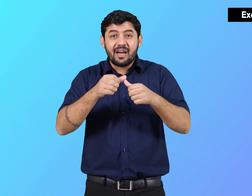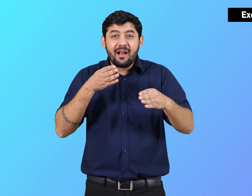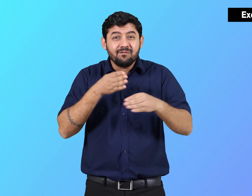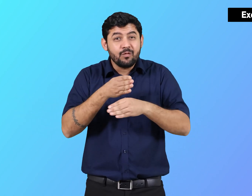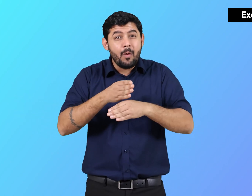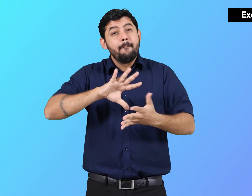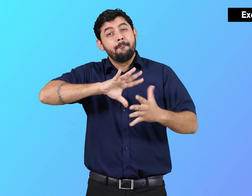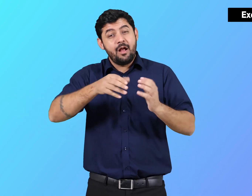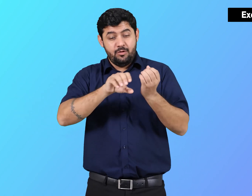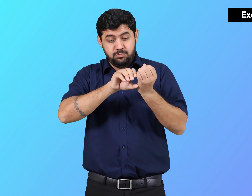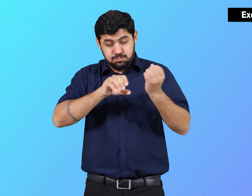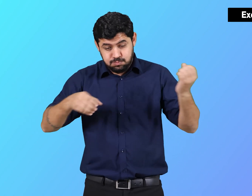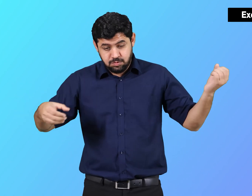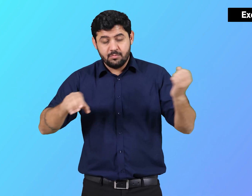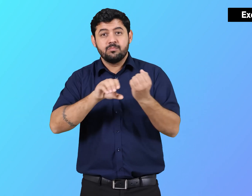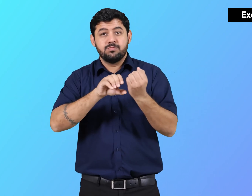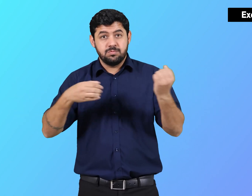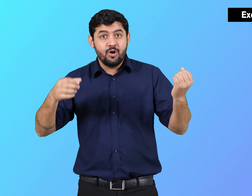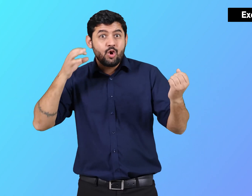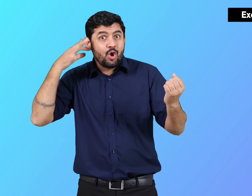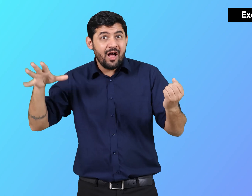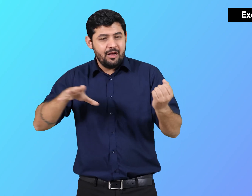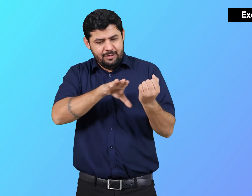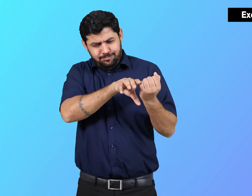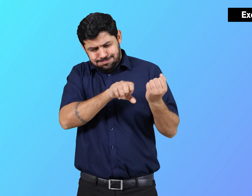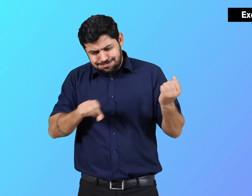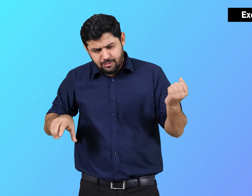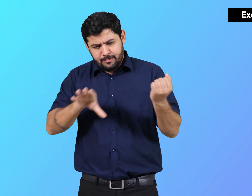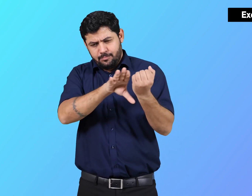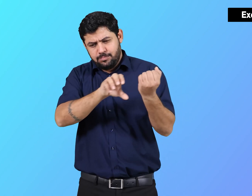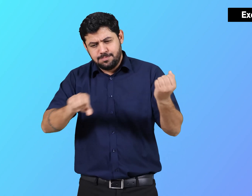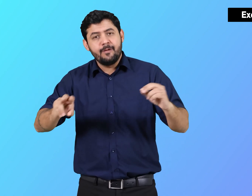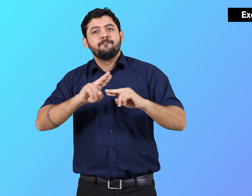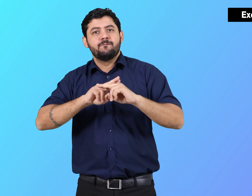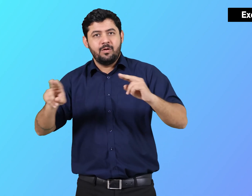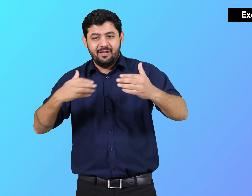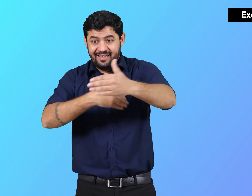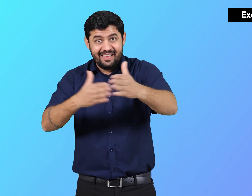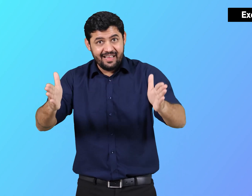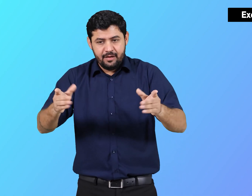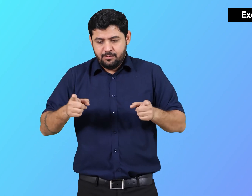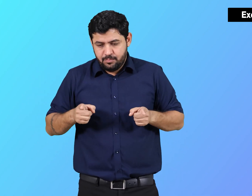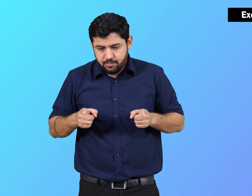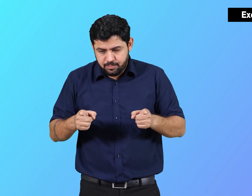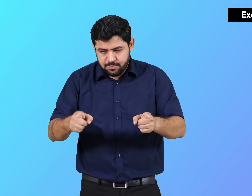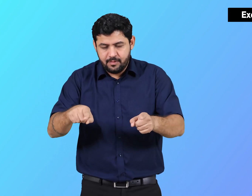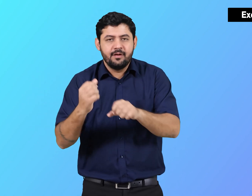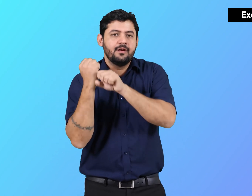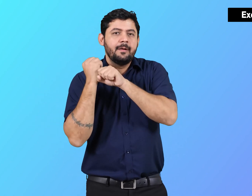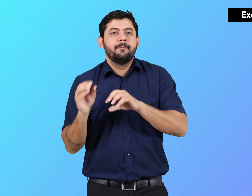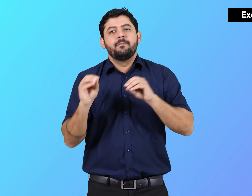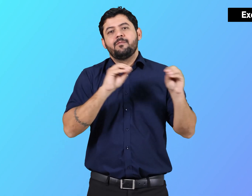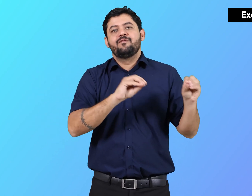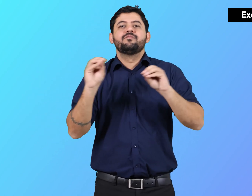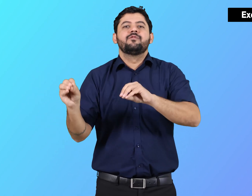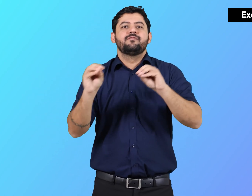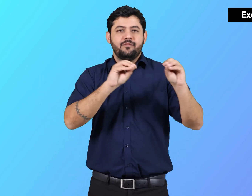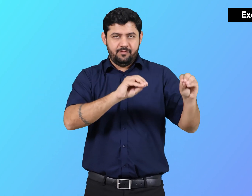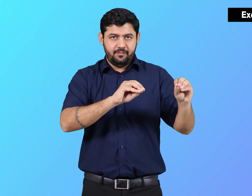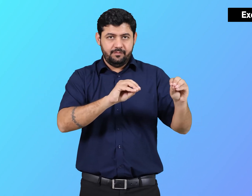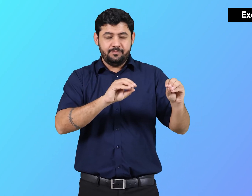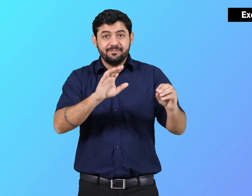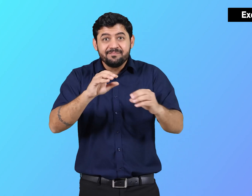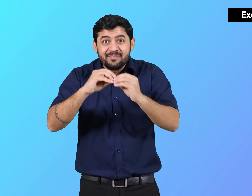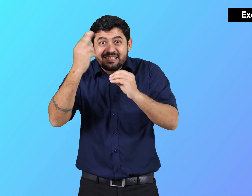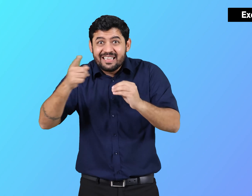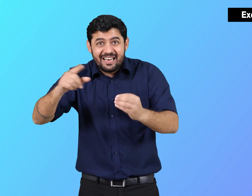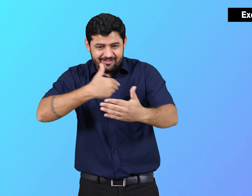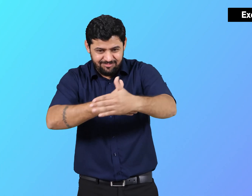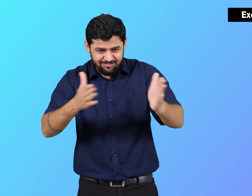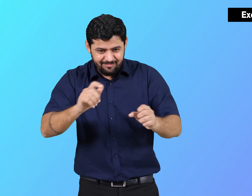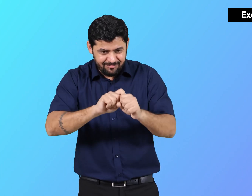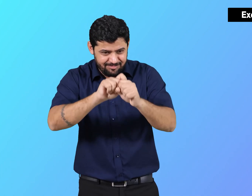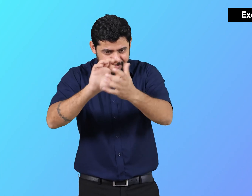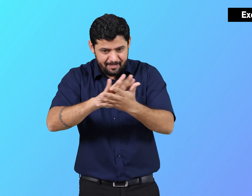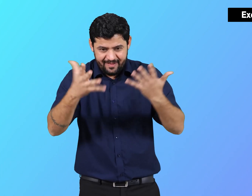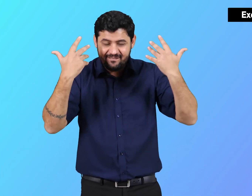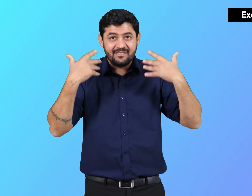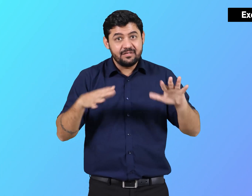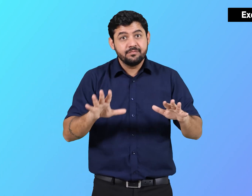He made the poles from acacia wood and covered them with gold.